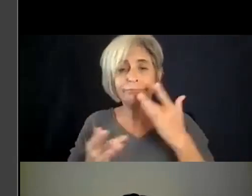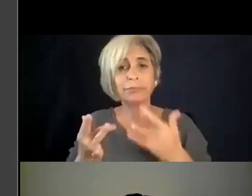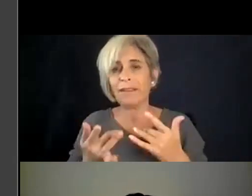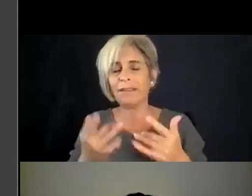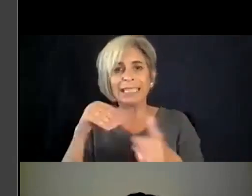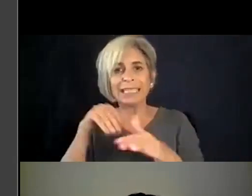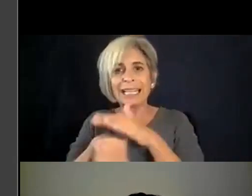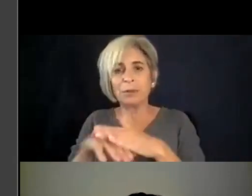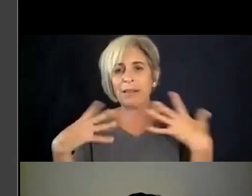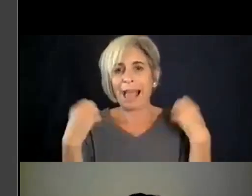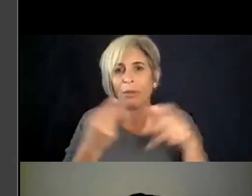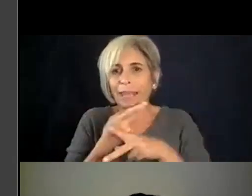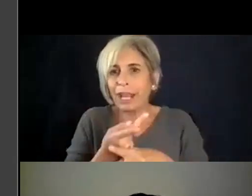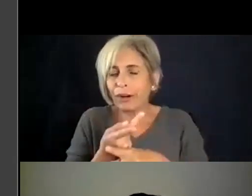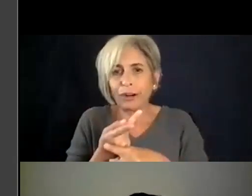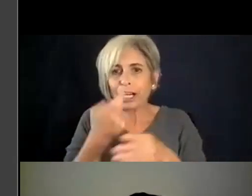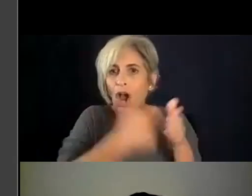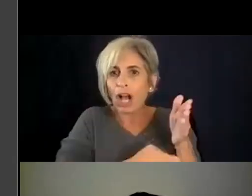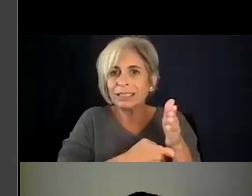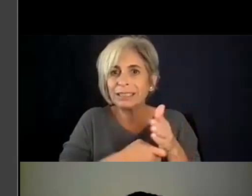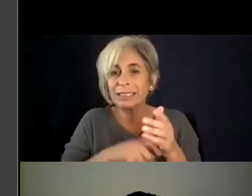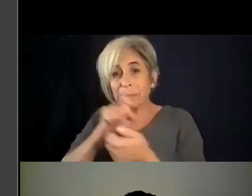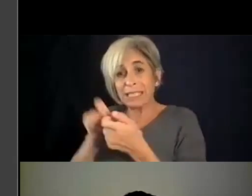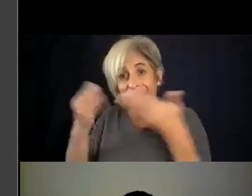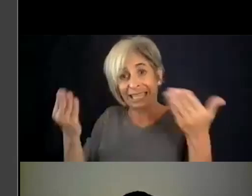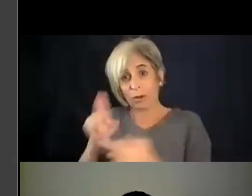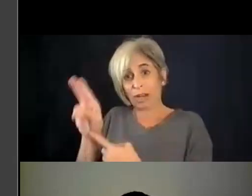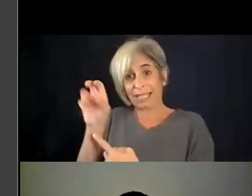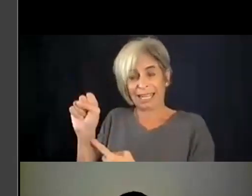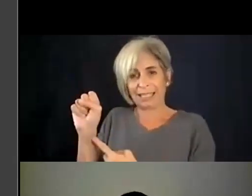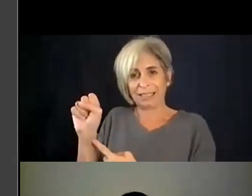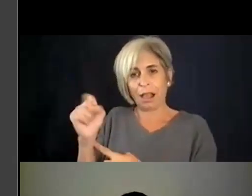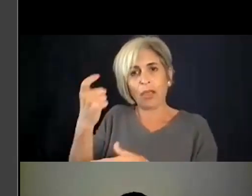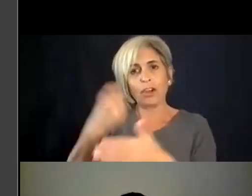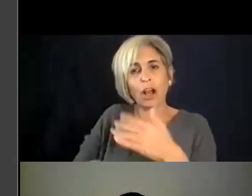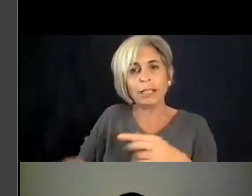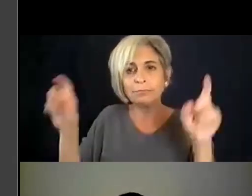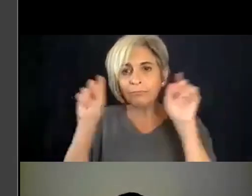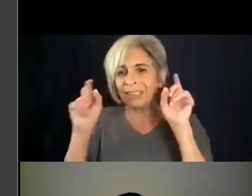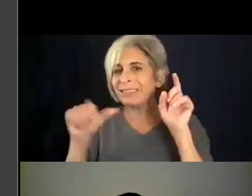Speaking specifically in the United States, the cost of hearing devices is not normally covered